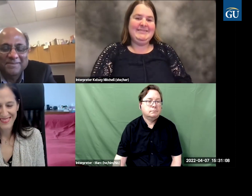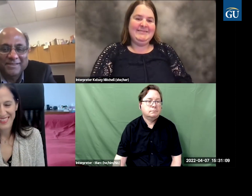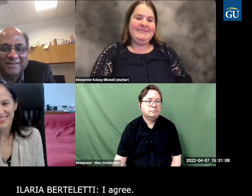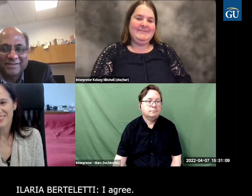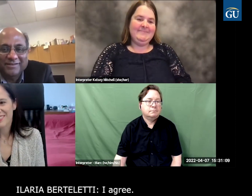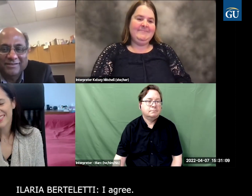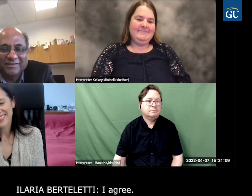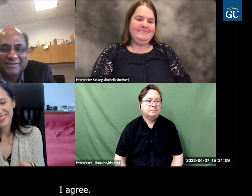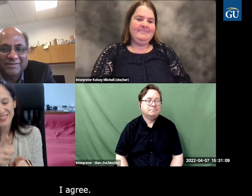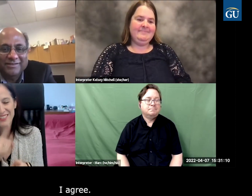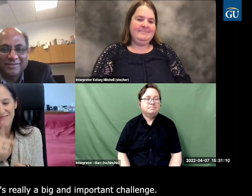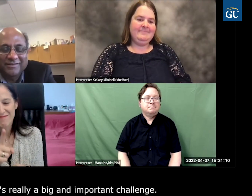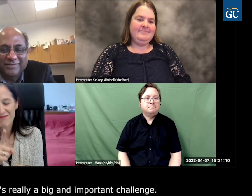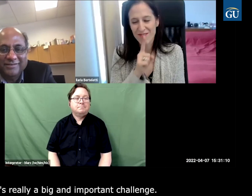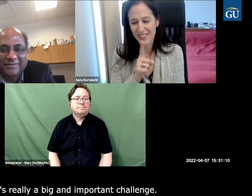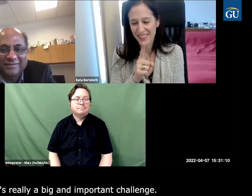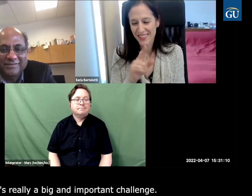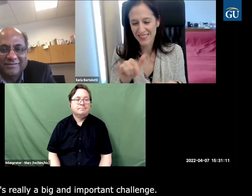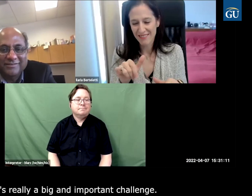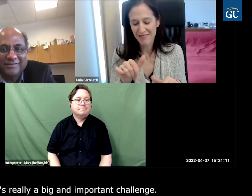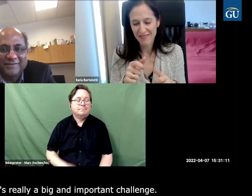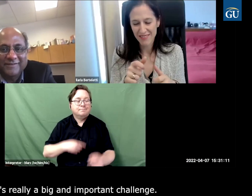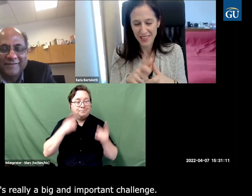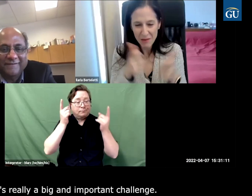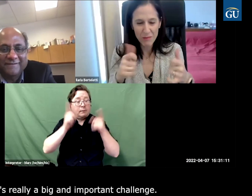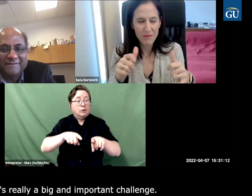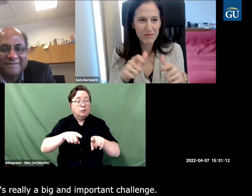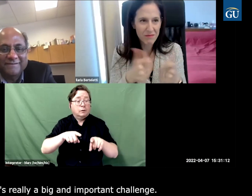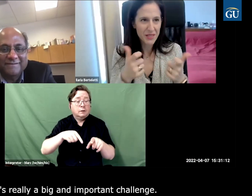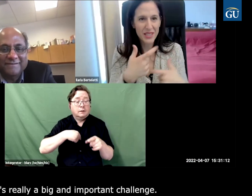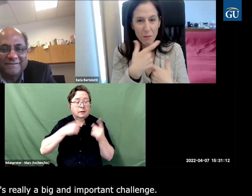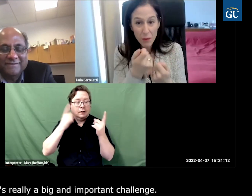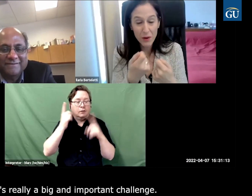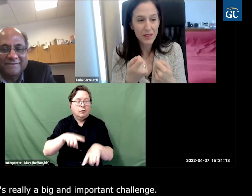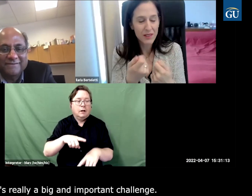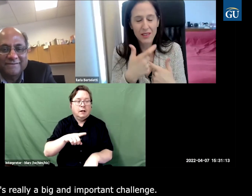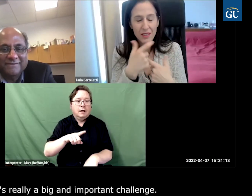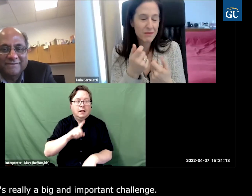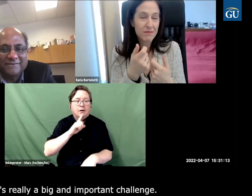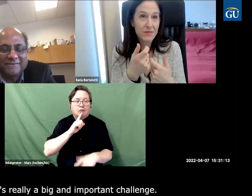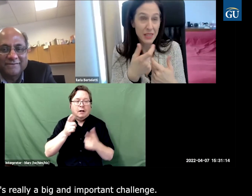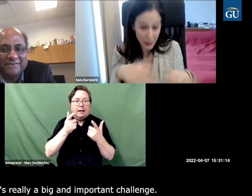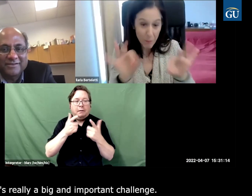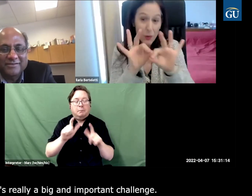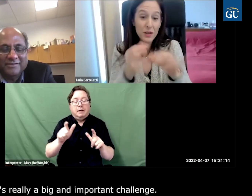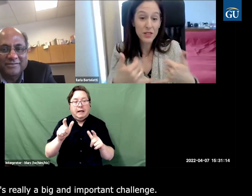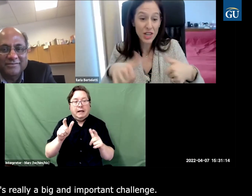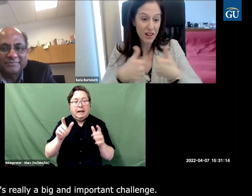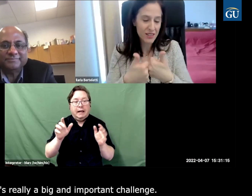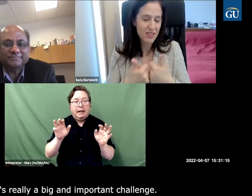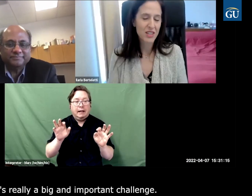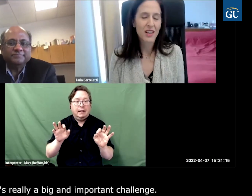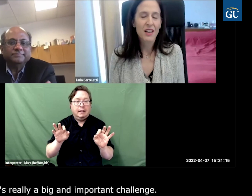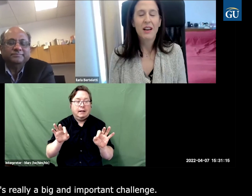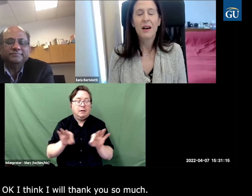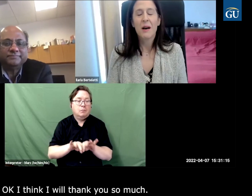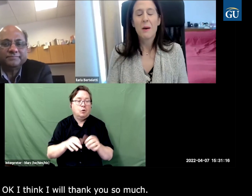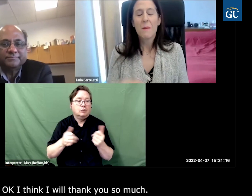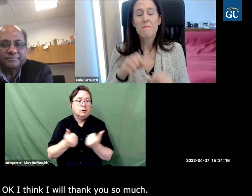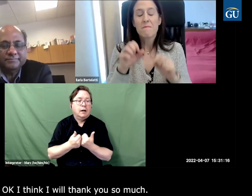i agree i agree it's really a big important in